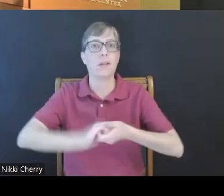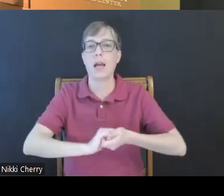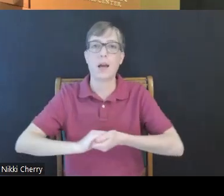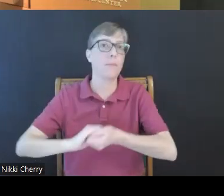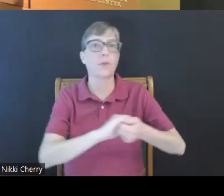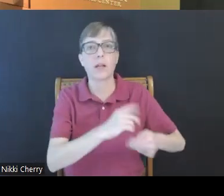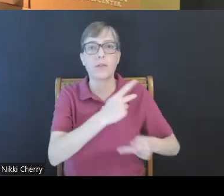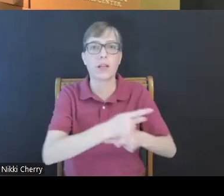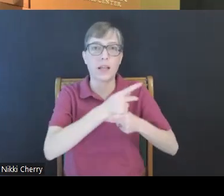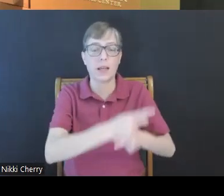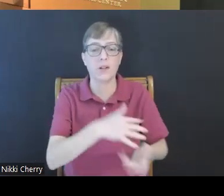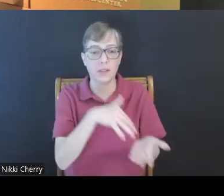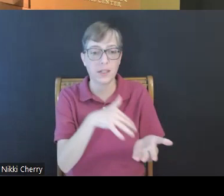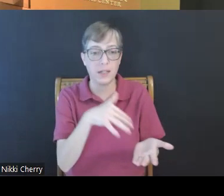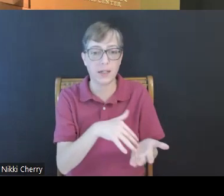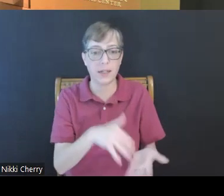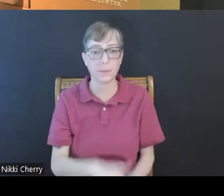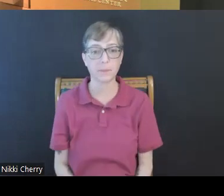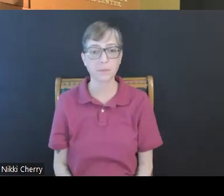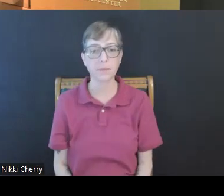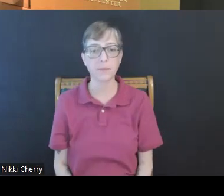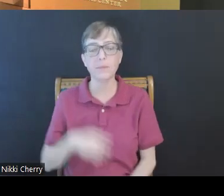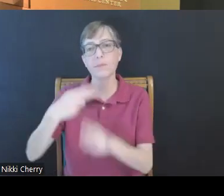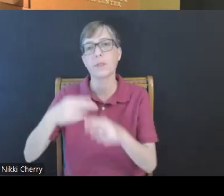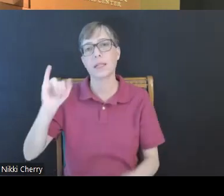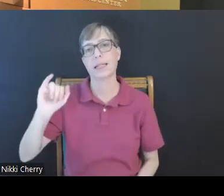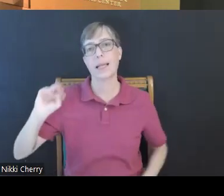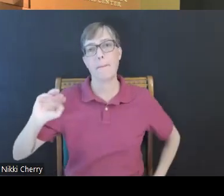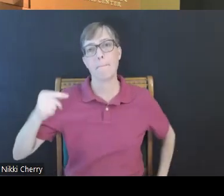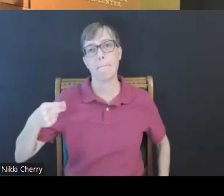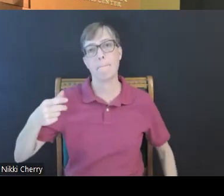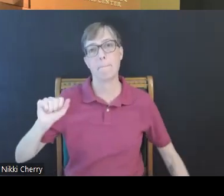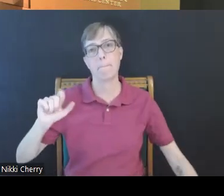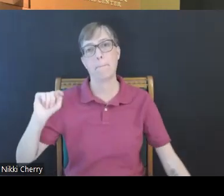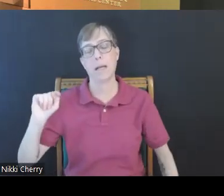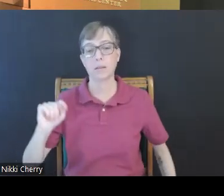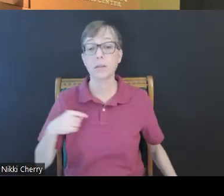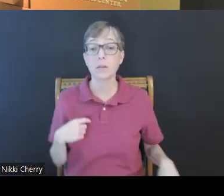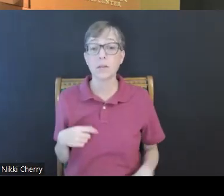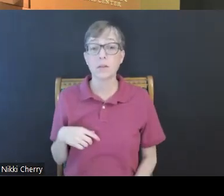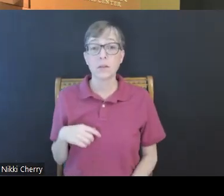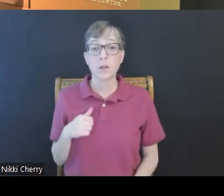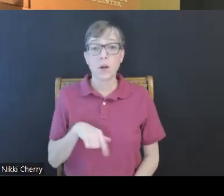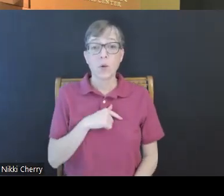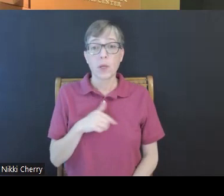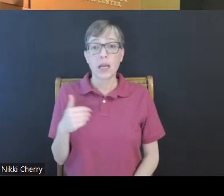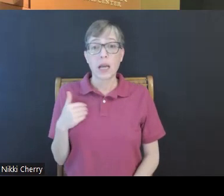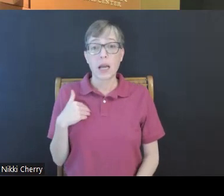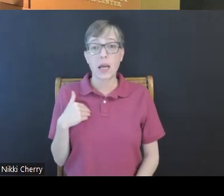there is we took uh 1 1800 uh depressed uh Primary Care patients people who met diagnostic criteria